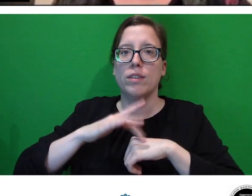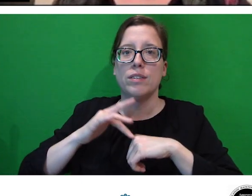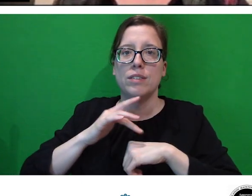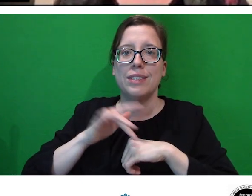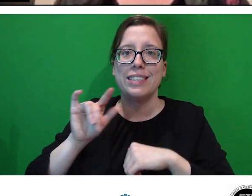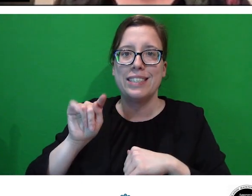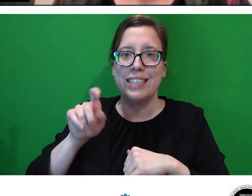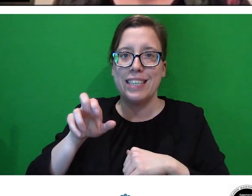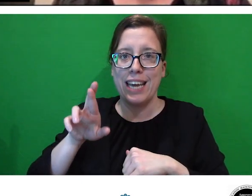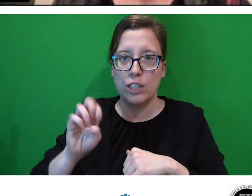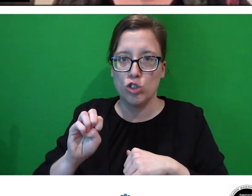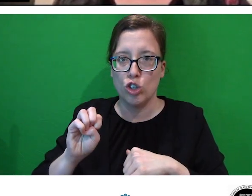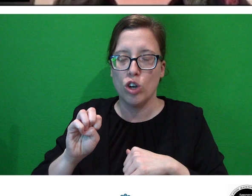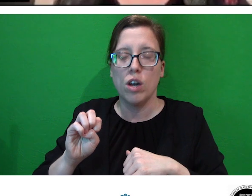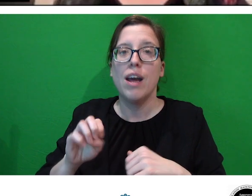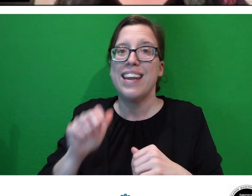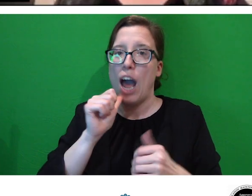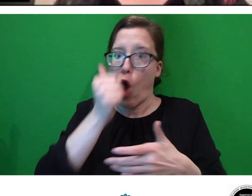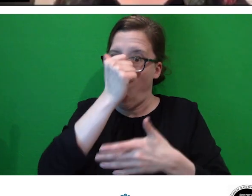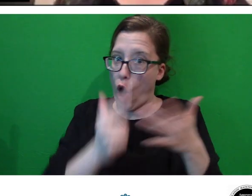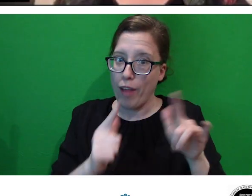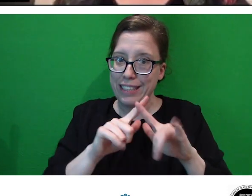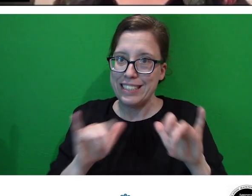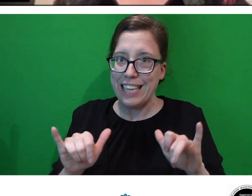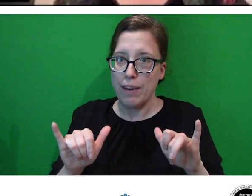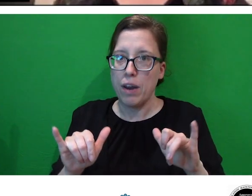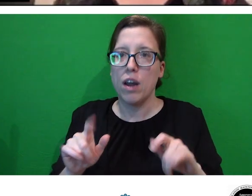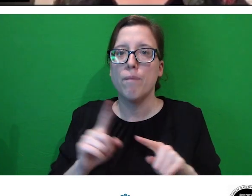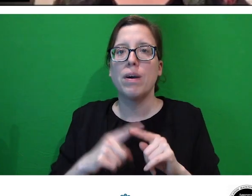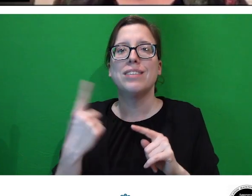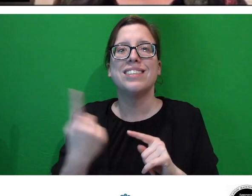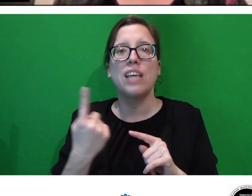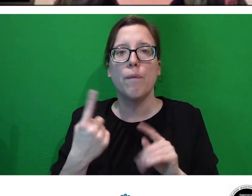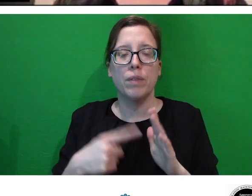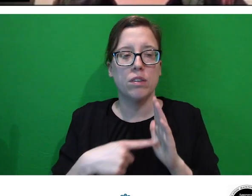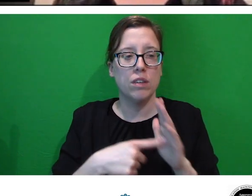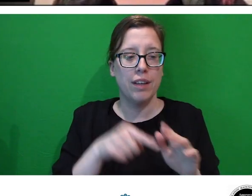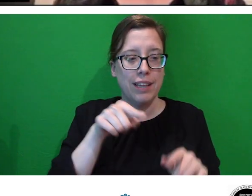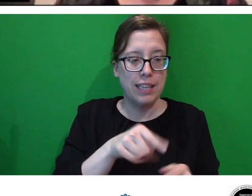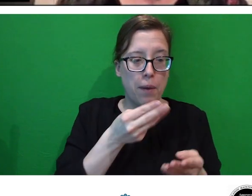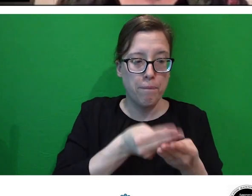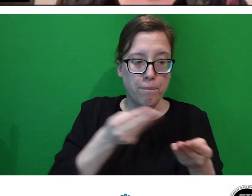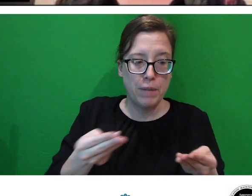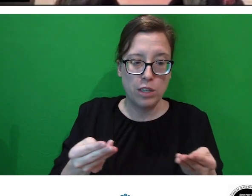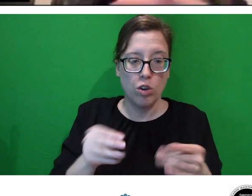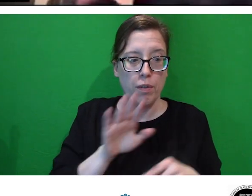You enhance them. You make things brighter. You make things louder. You make things more textured.